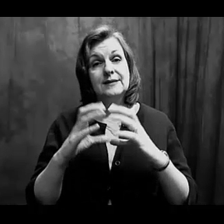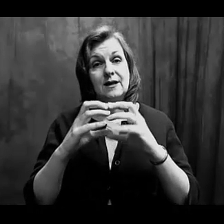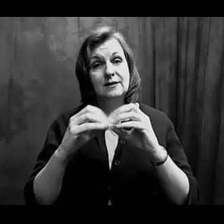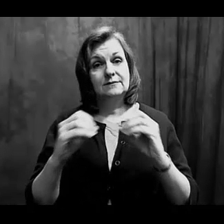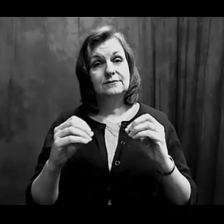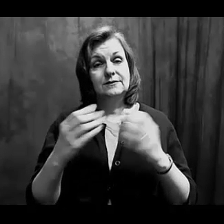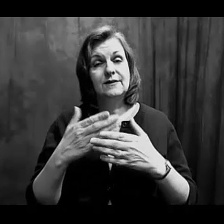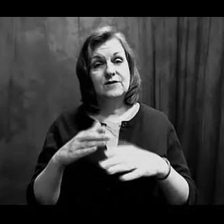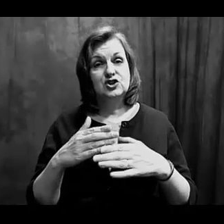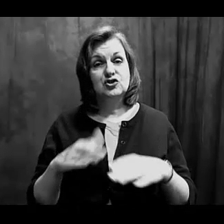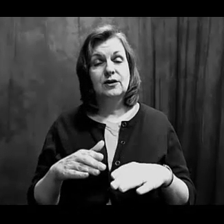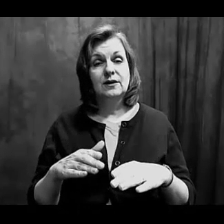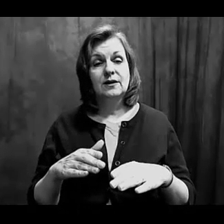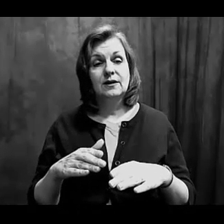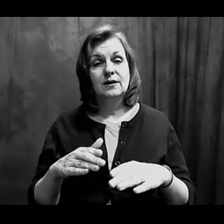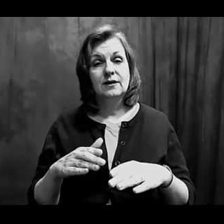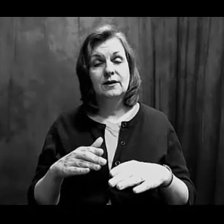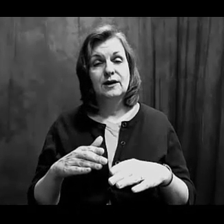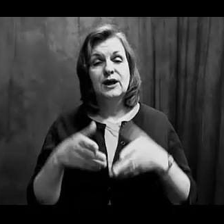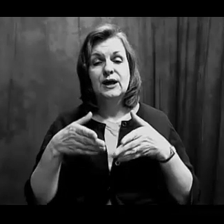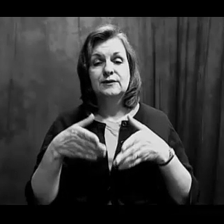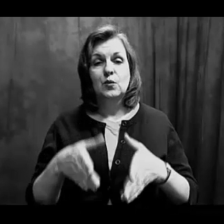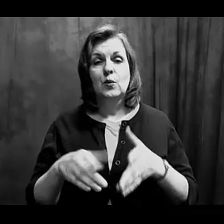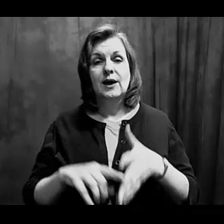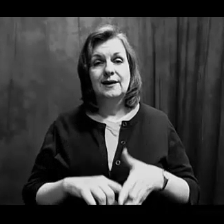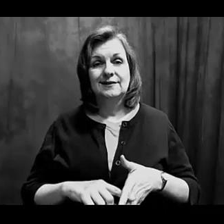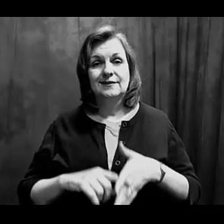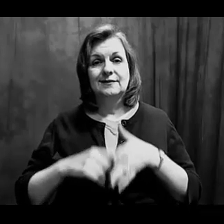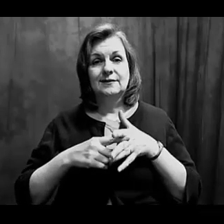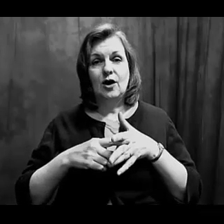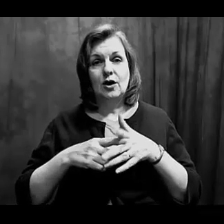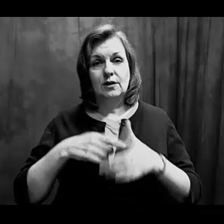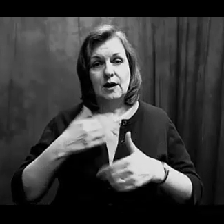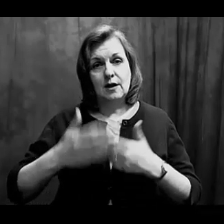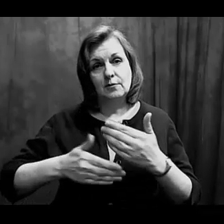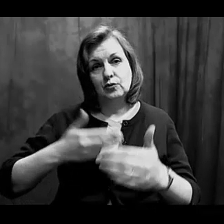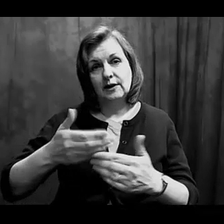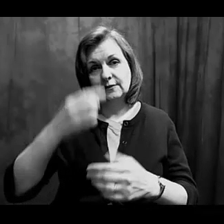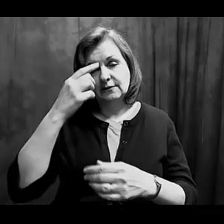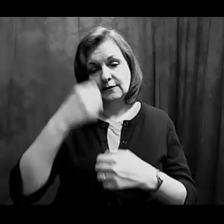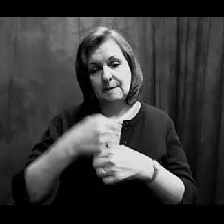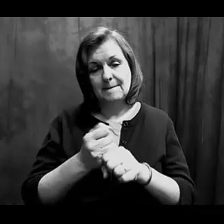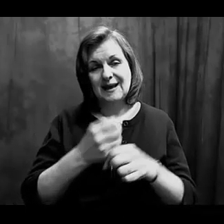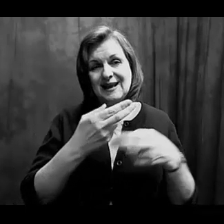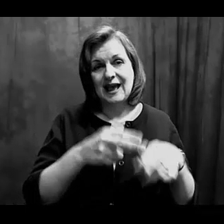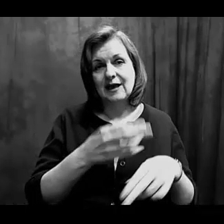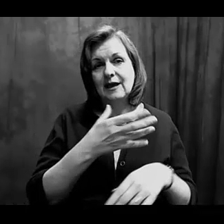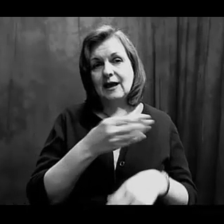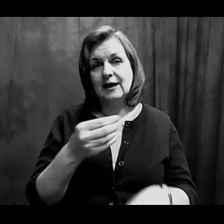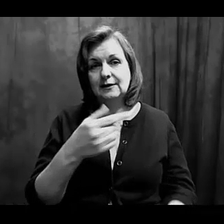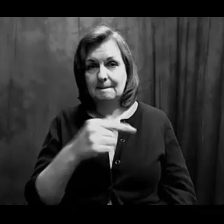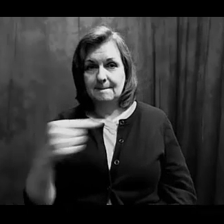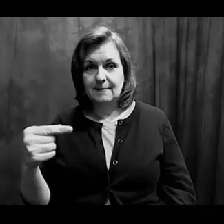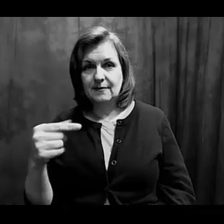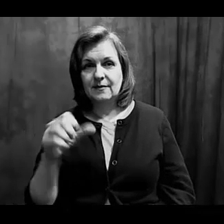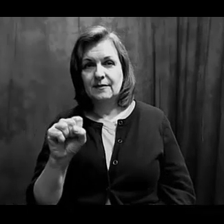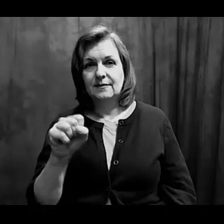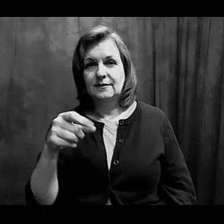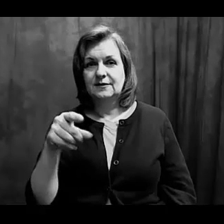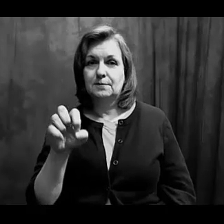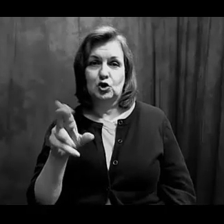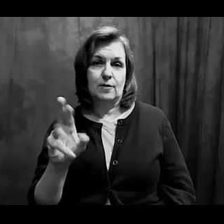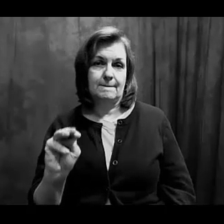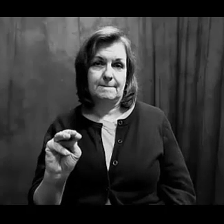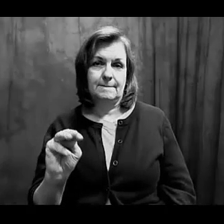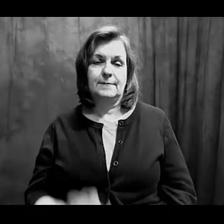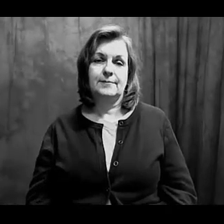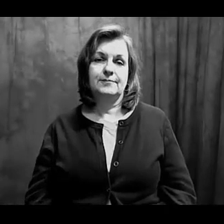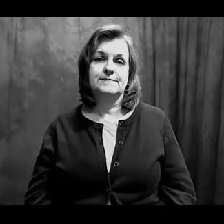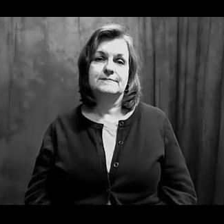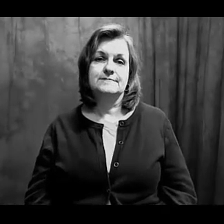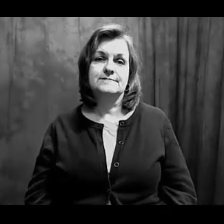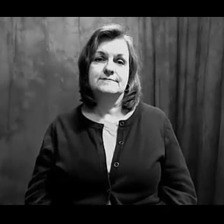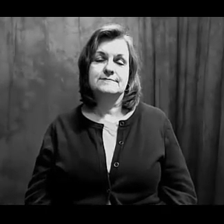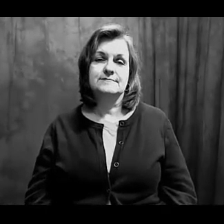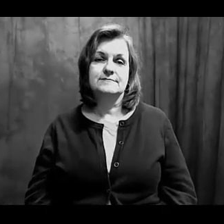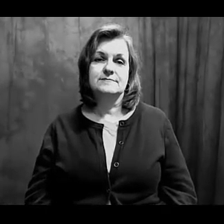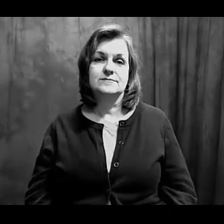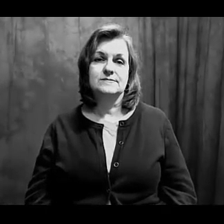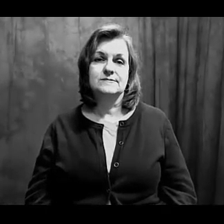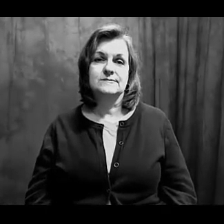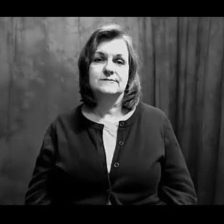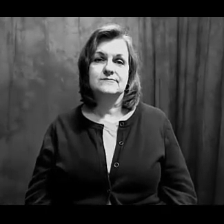as a way to start the process for sperm and egg production